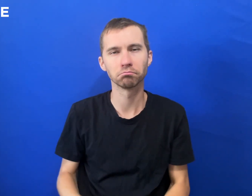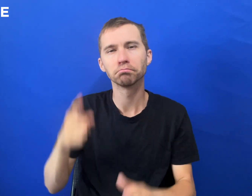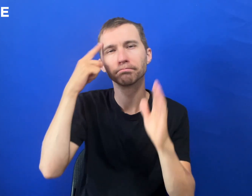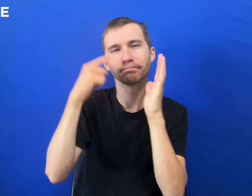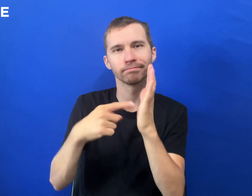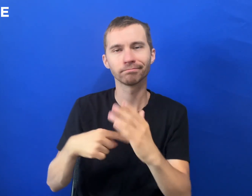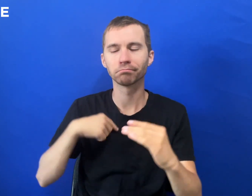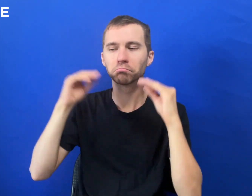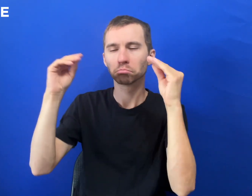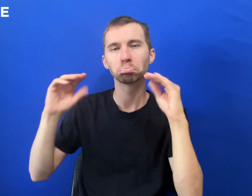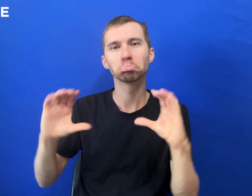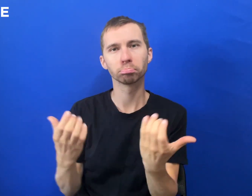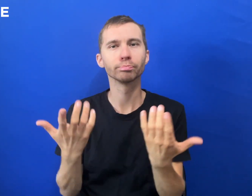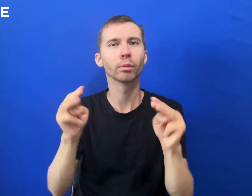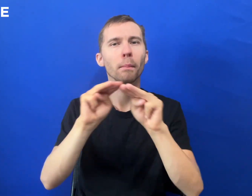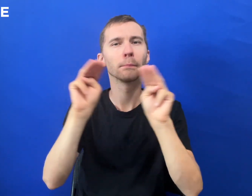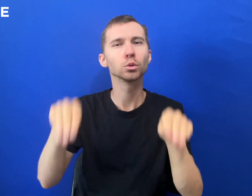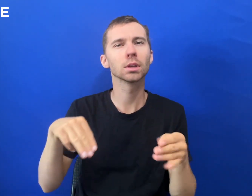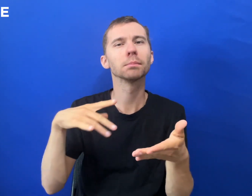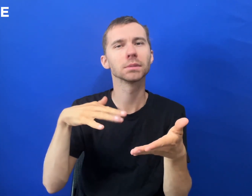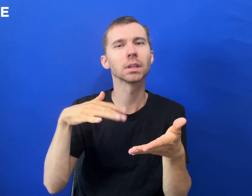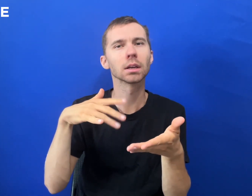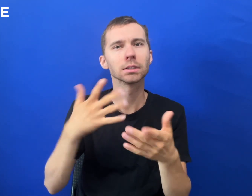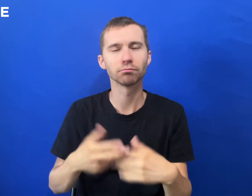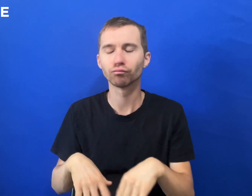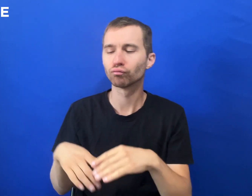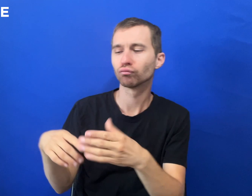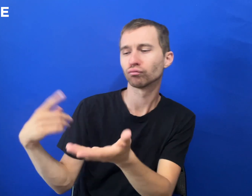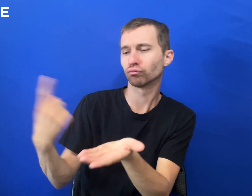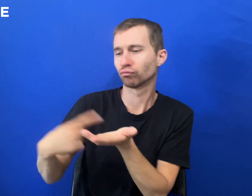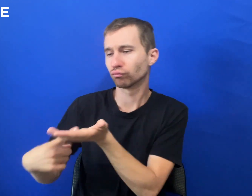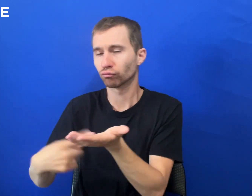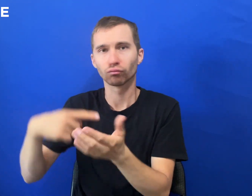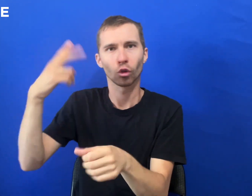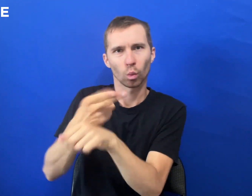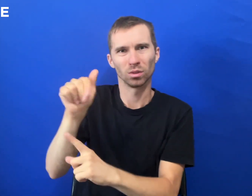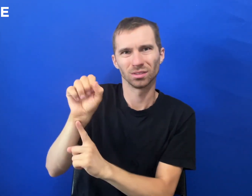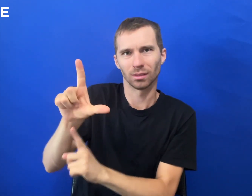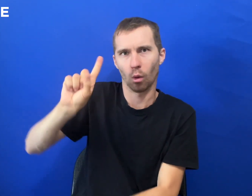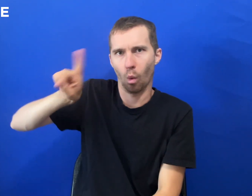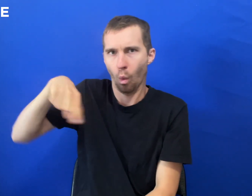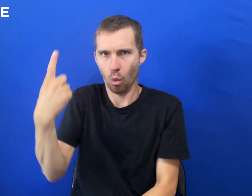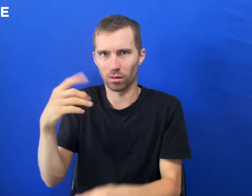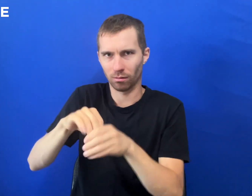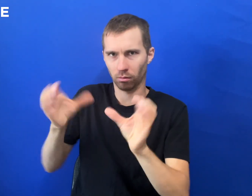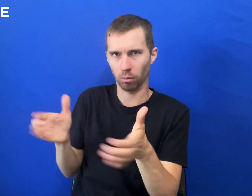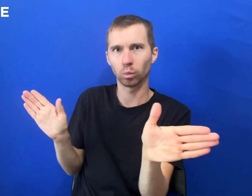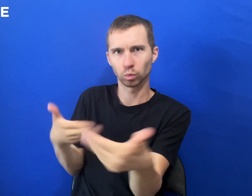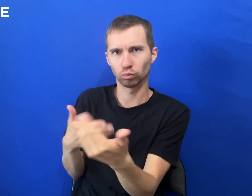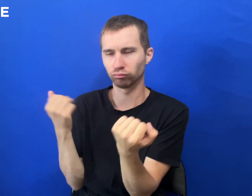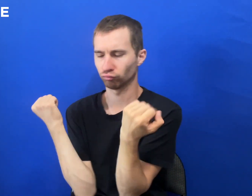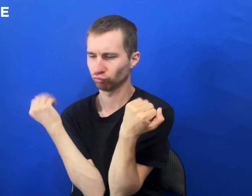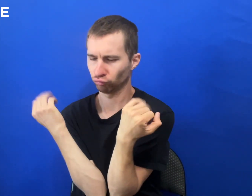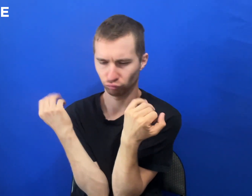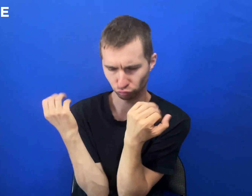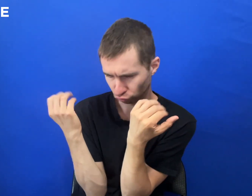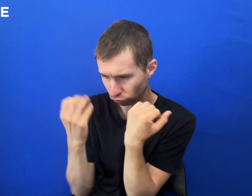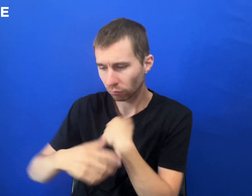For example, I may be teaching a Museum Studies class and we use only ASL in the classroom.